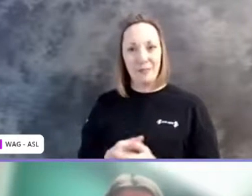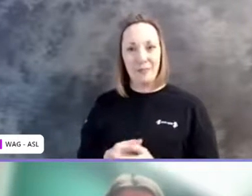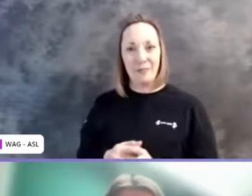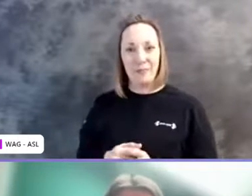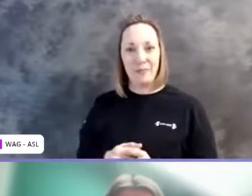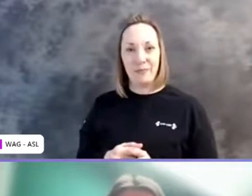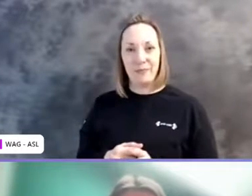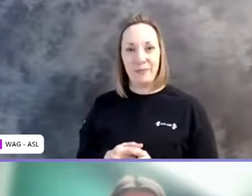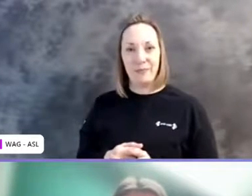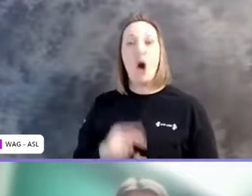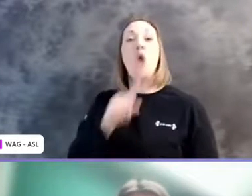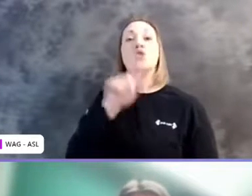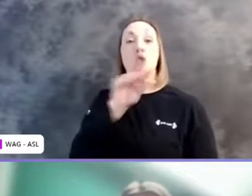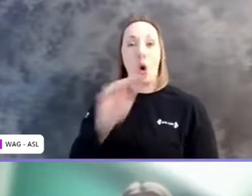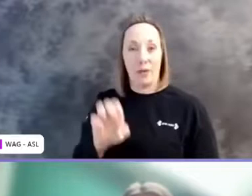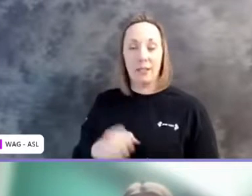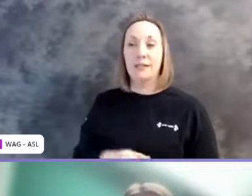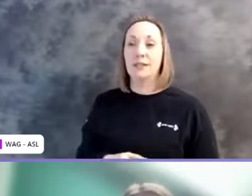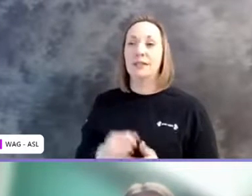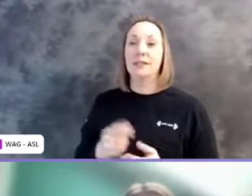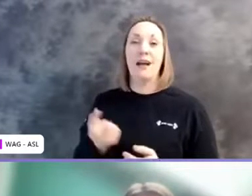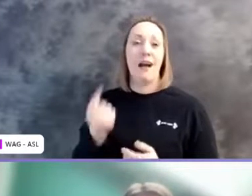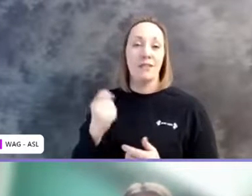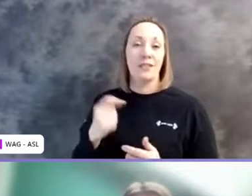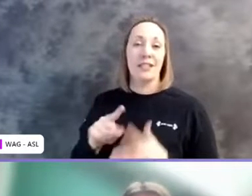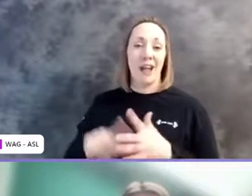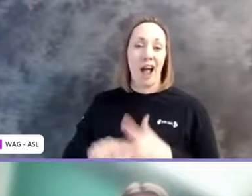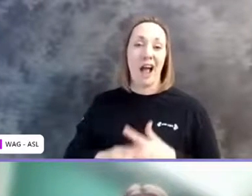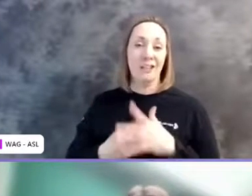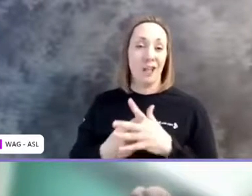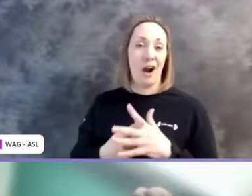[GREG] Thank you, Arpitha. Anything to throw in on this